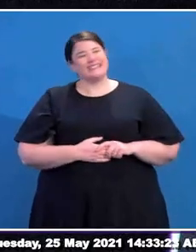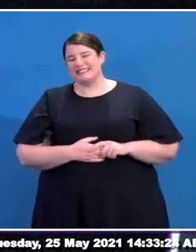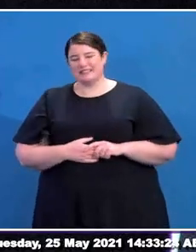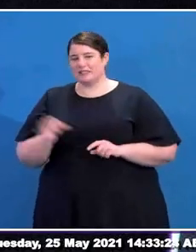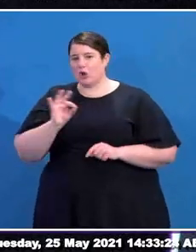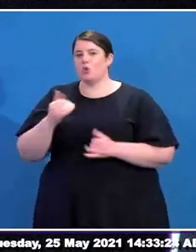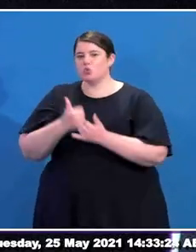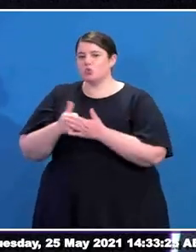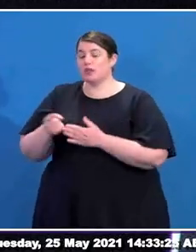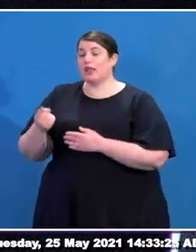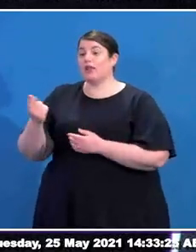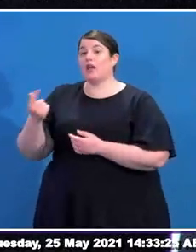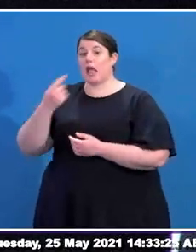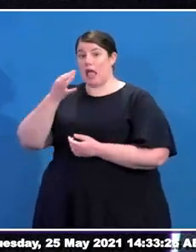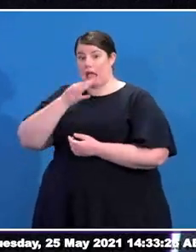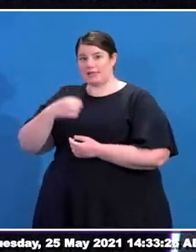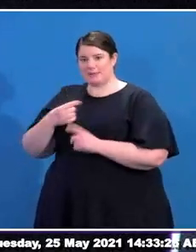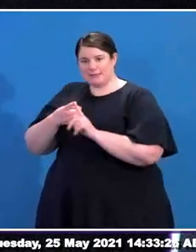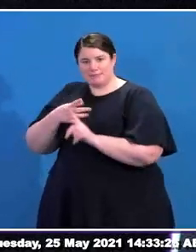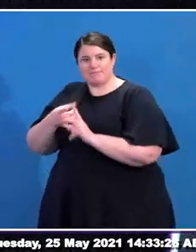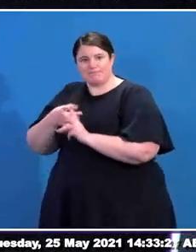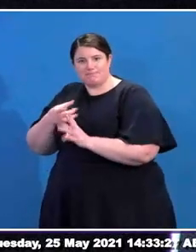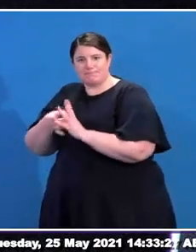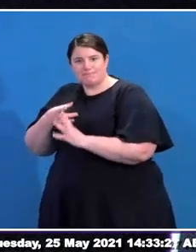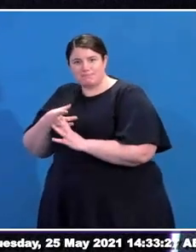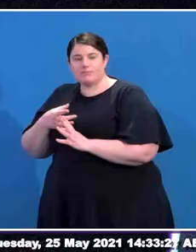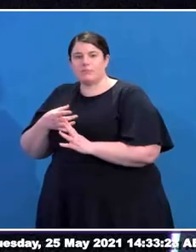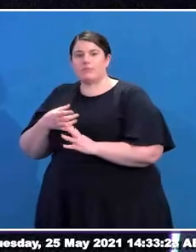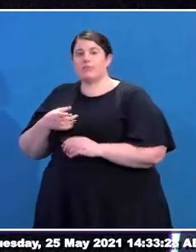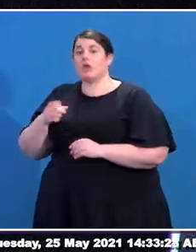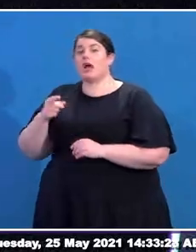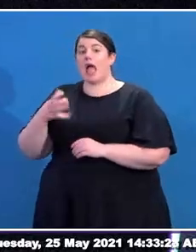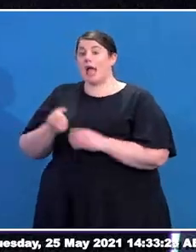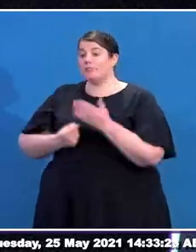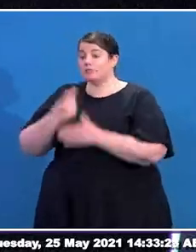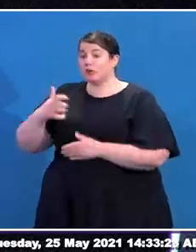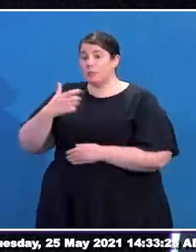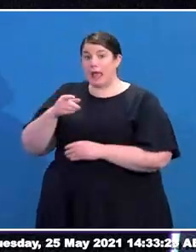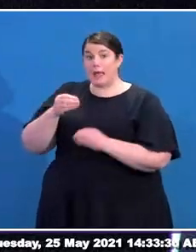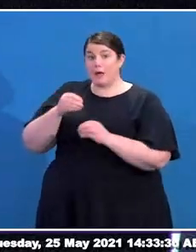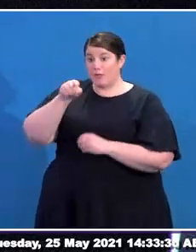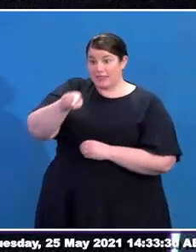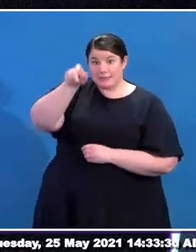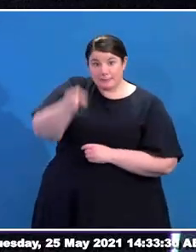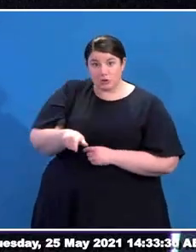It's in relation to the complaint of X lodged by such and such a person,